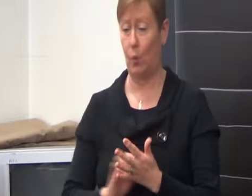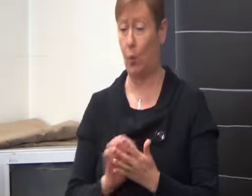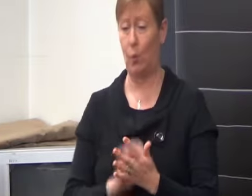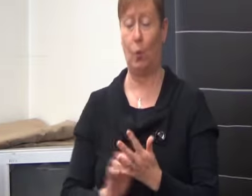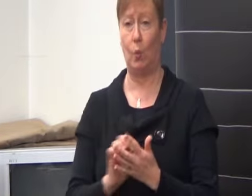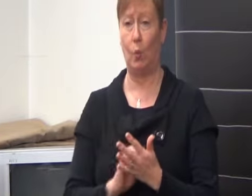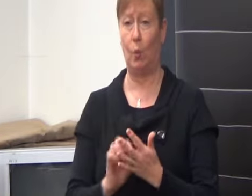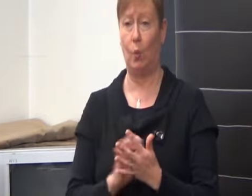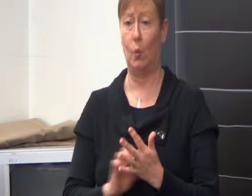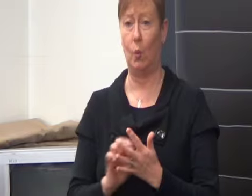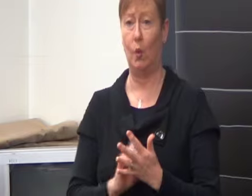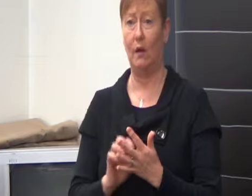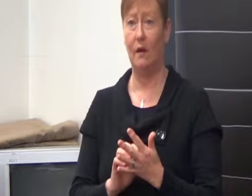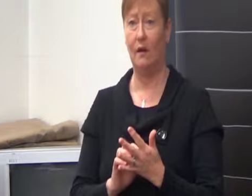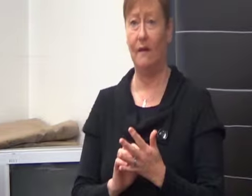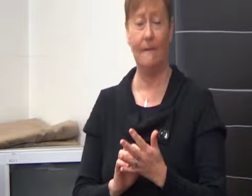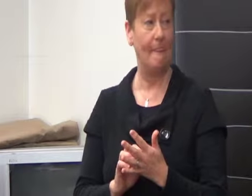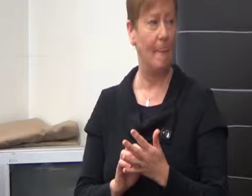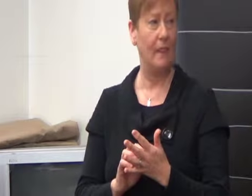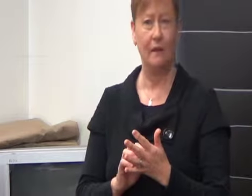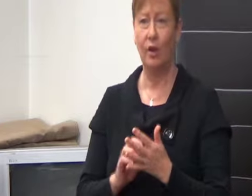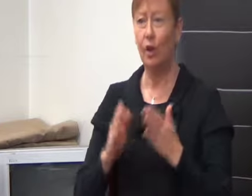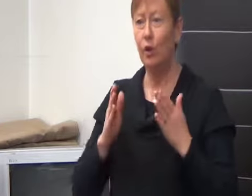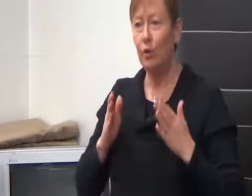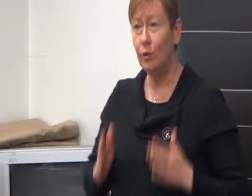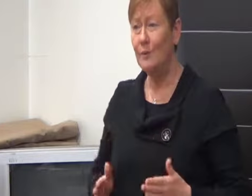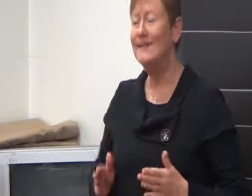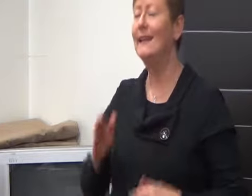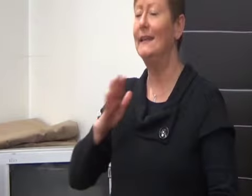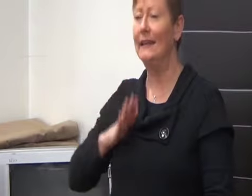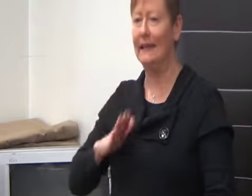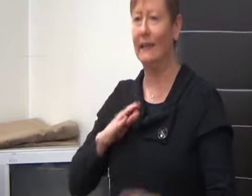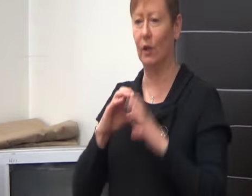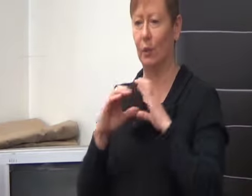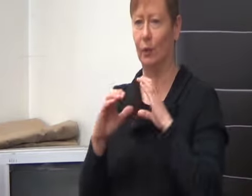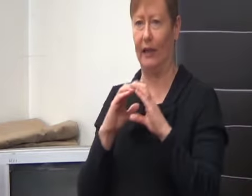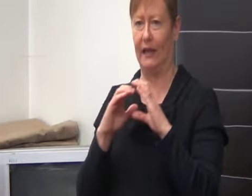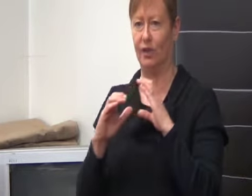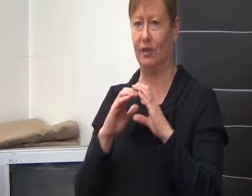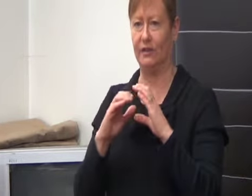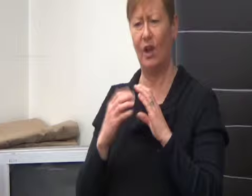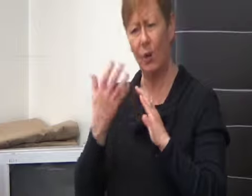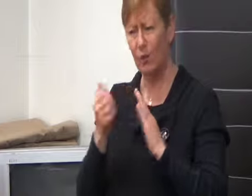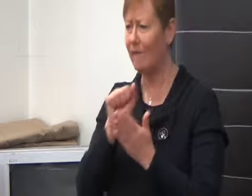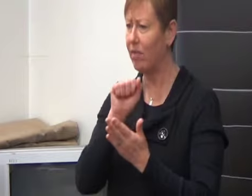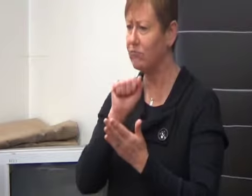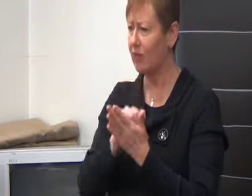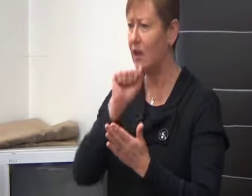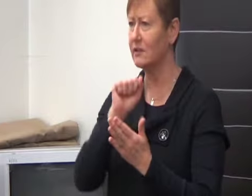Because human beings need to communicate and have the right to communicate so we will develop